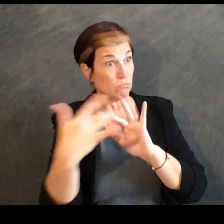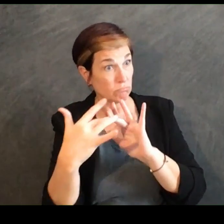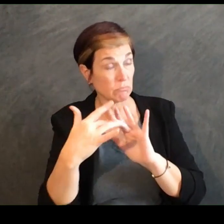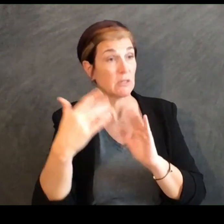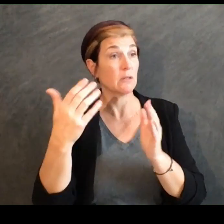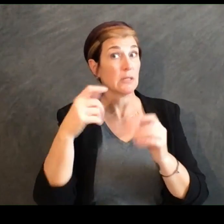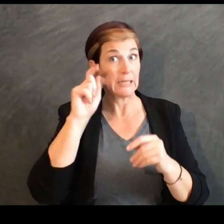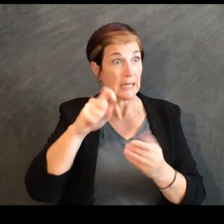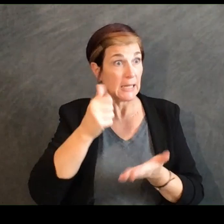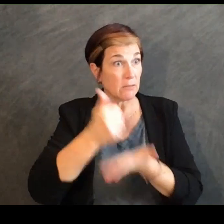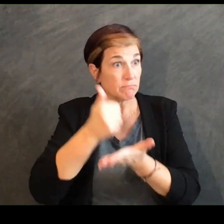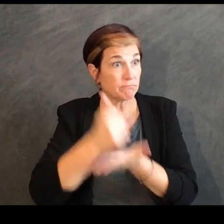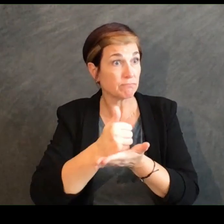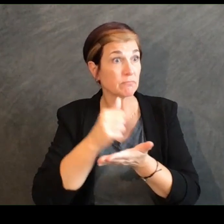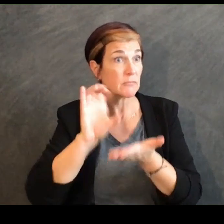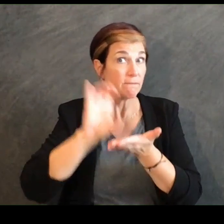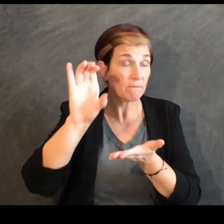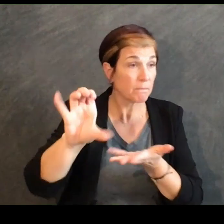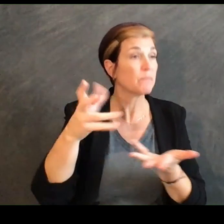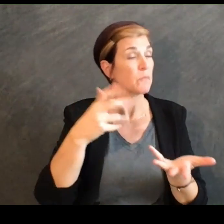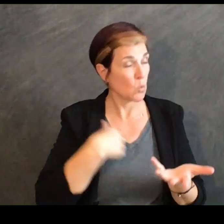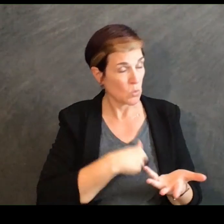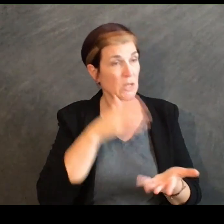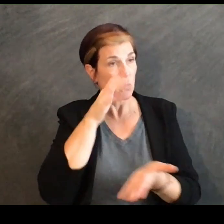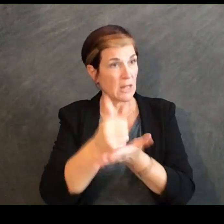sure our airline is very strong and then one day and one day all of a sudden